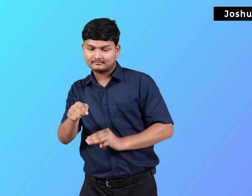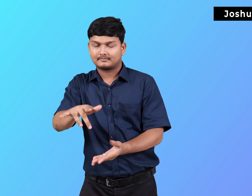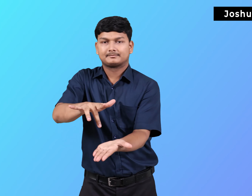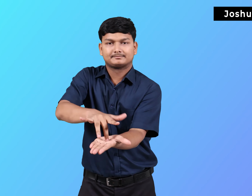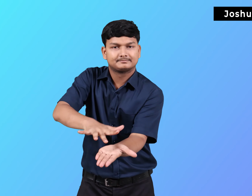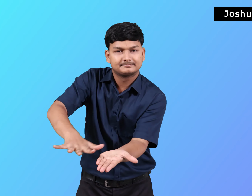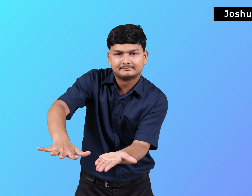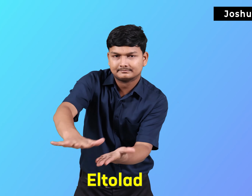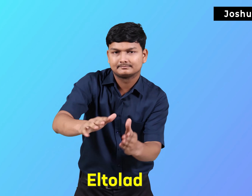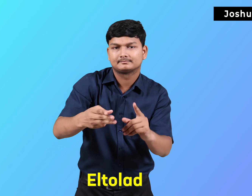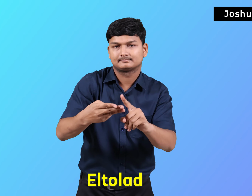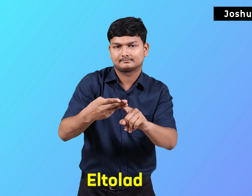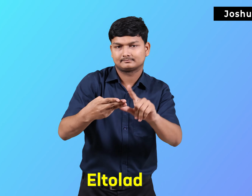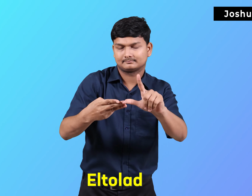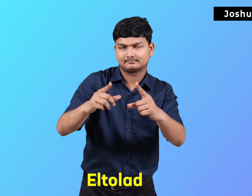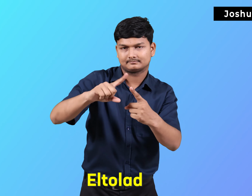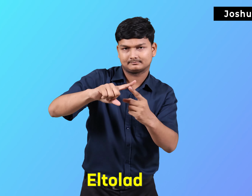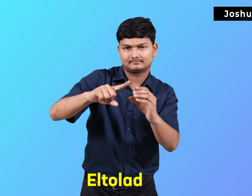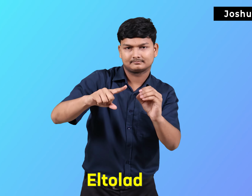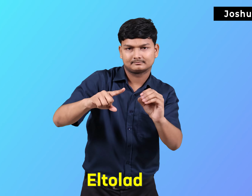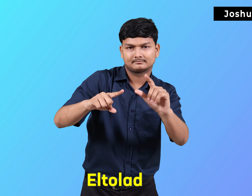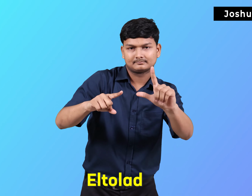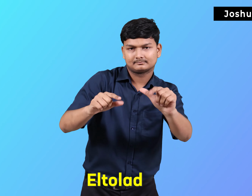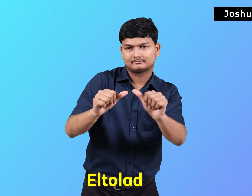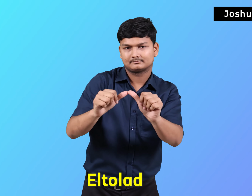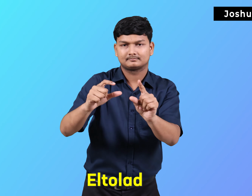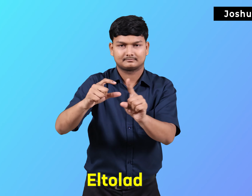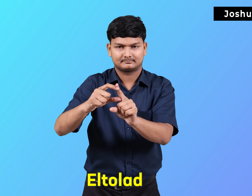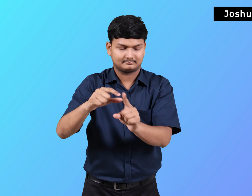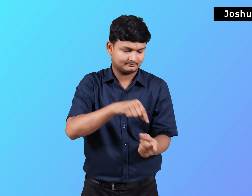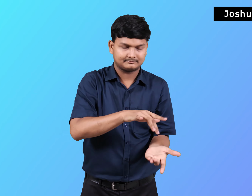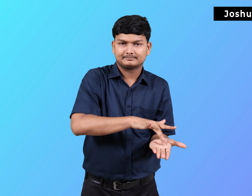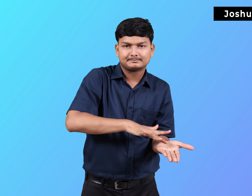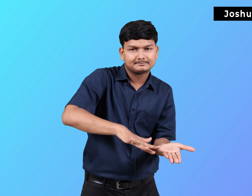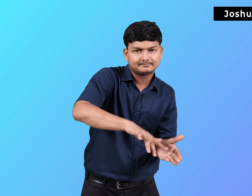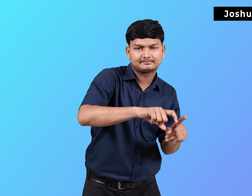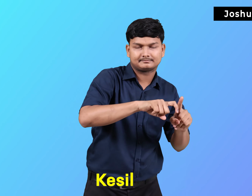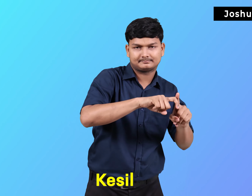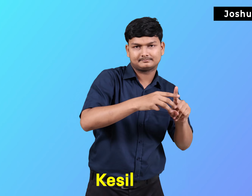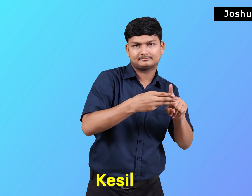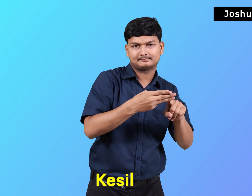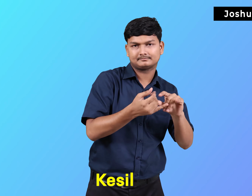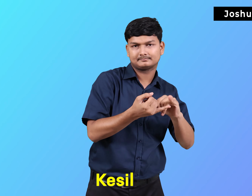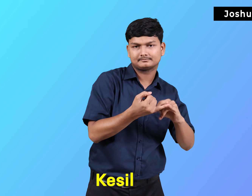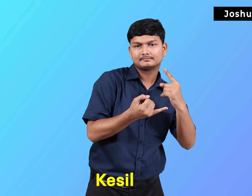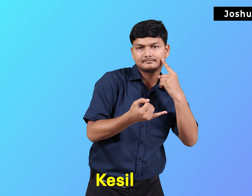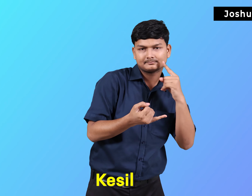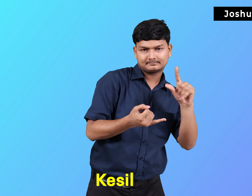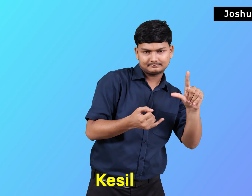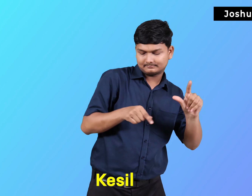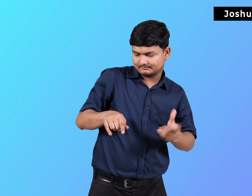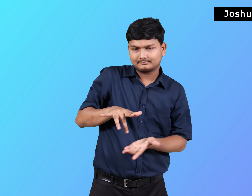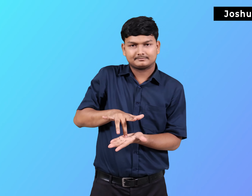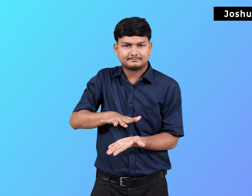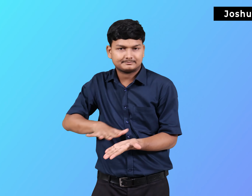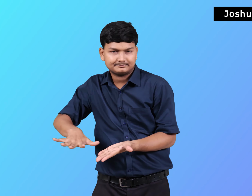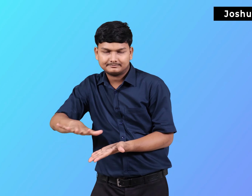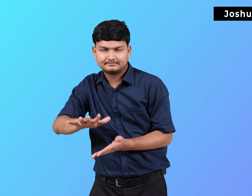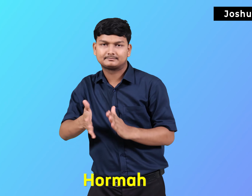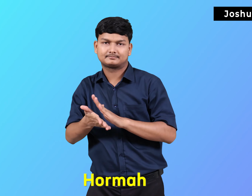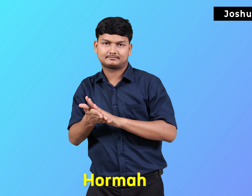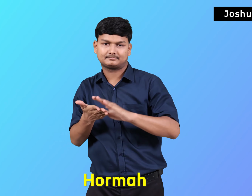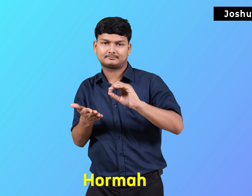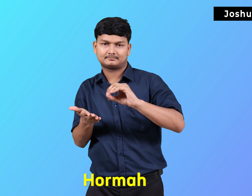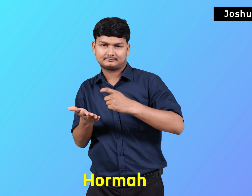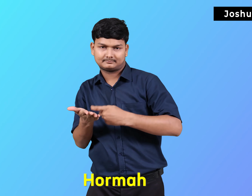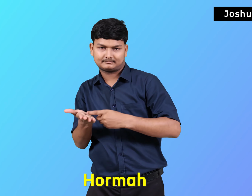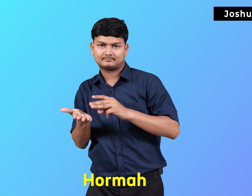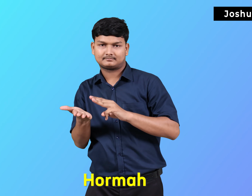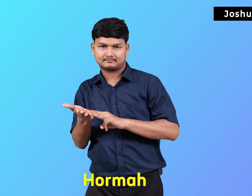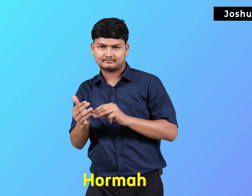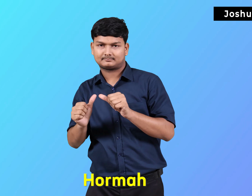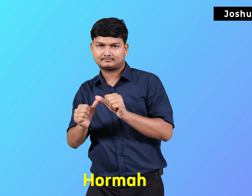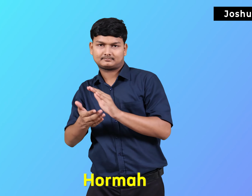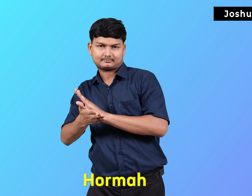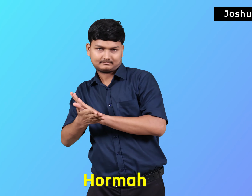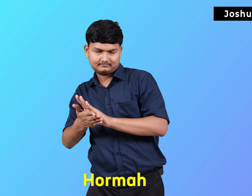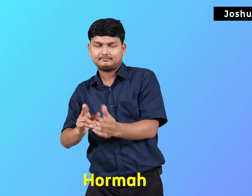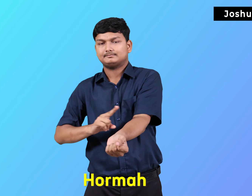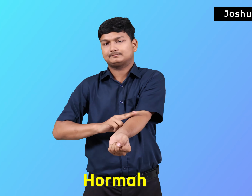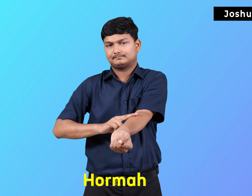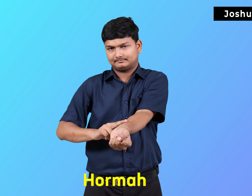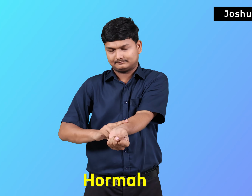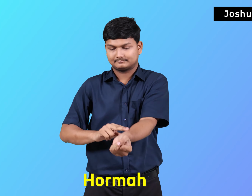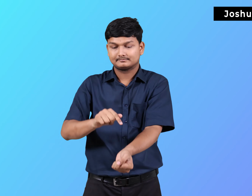Eltolad, Kesil, Hormah,